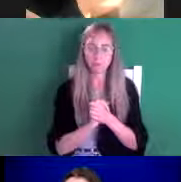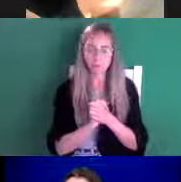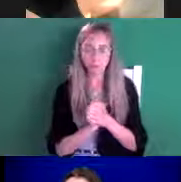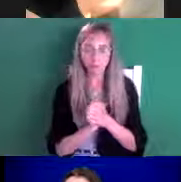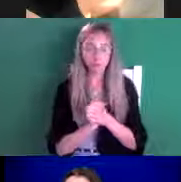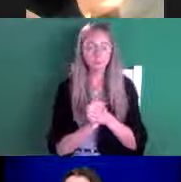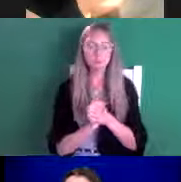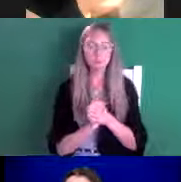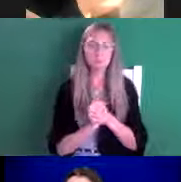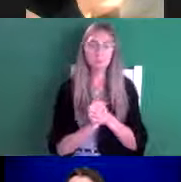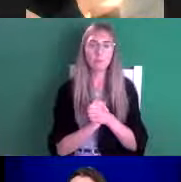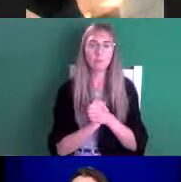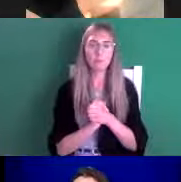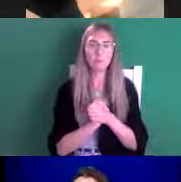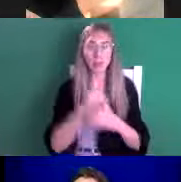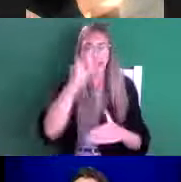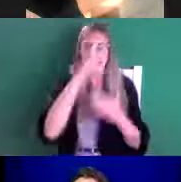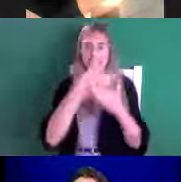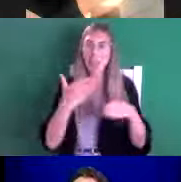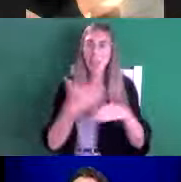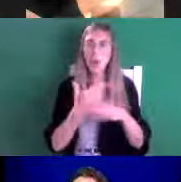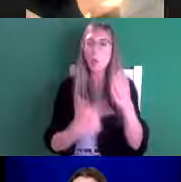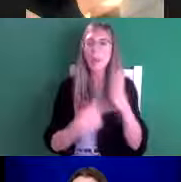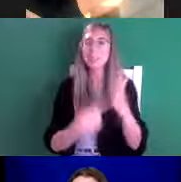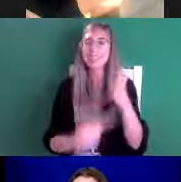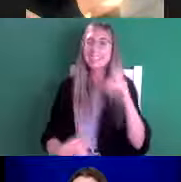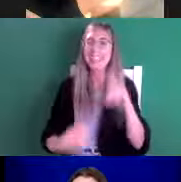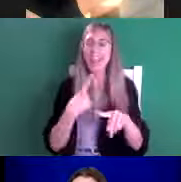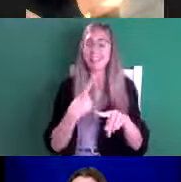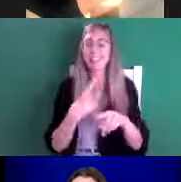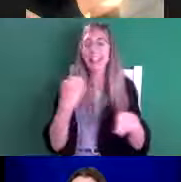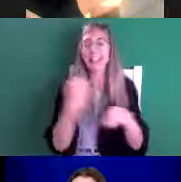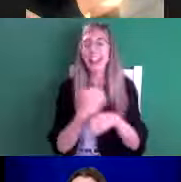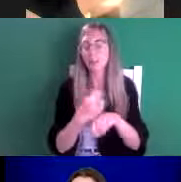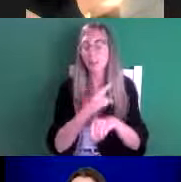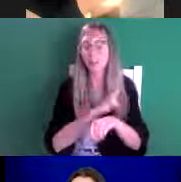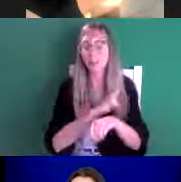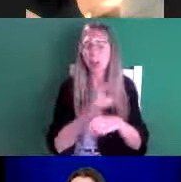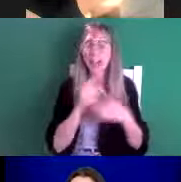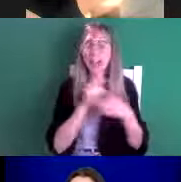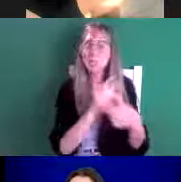galleries for this project because for one thing it's a network that's easy for us to key into we